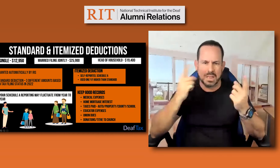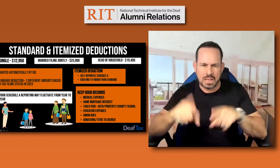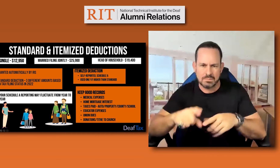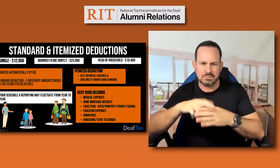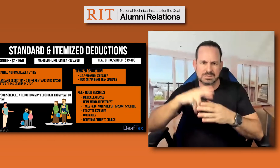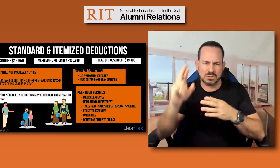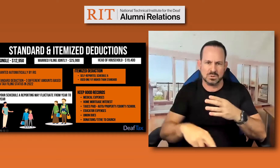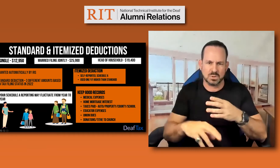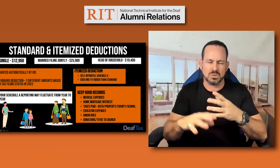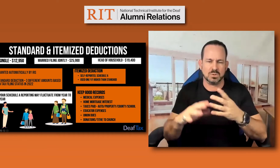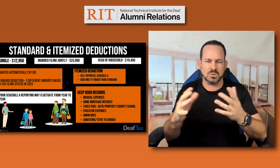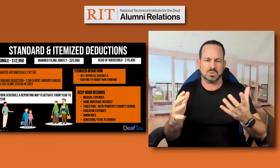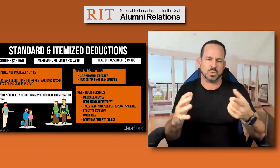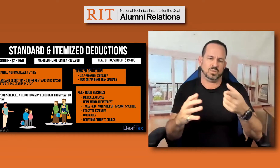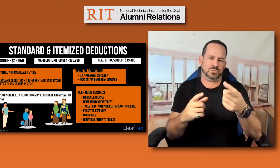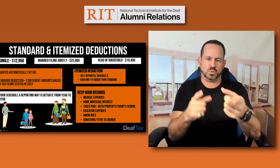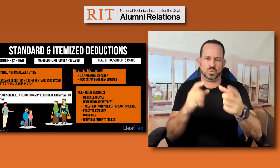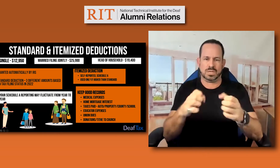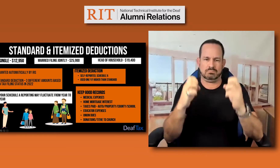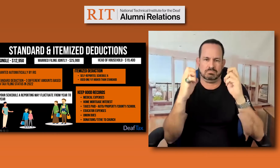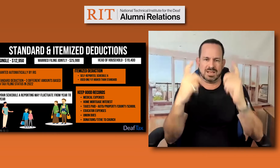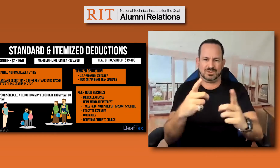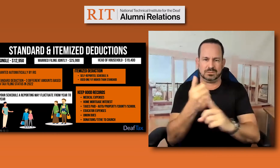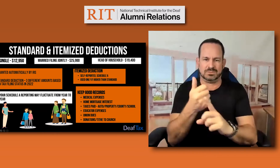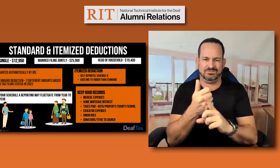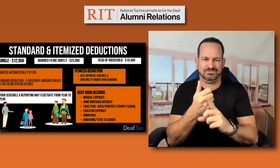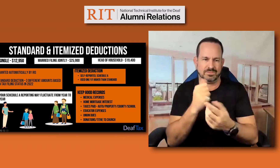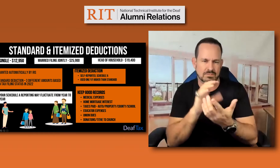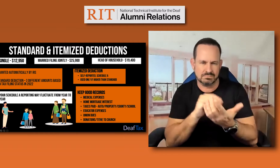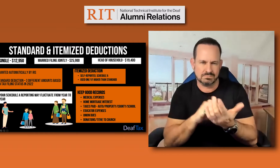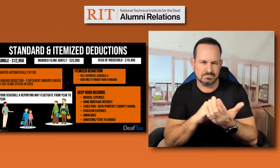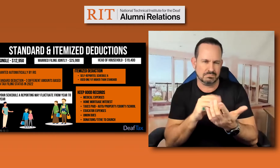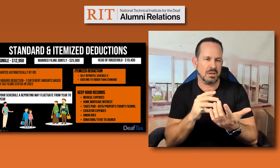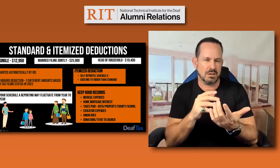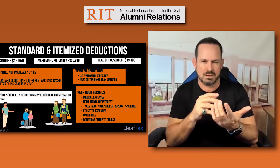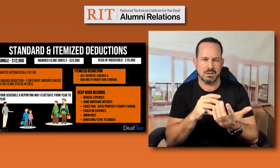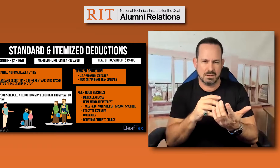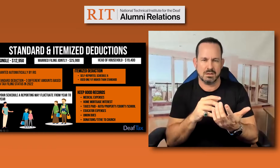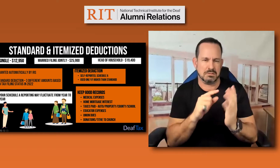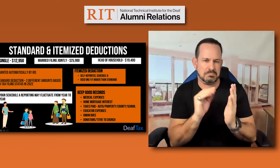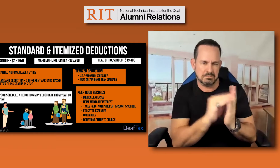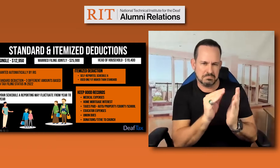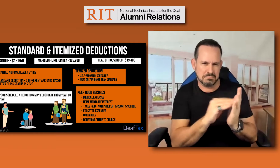you have a lot less headache